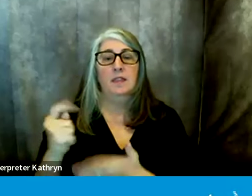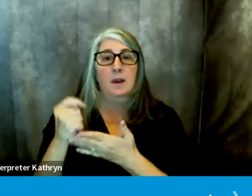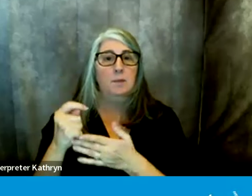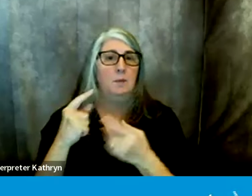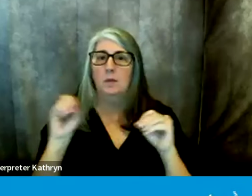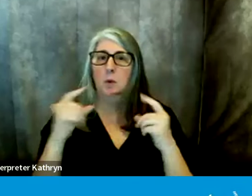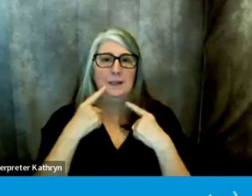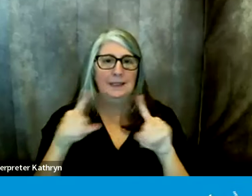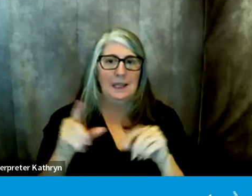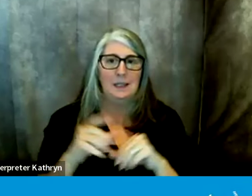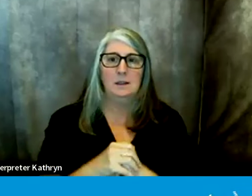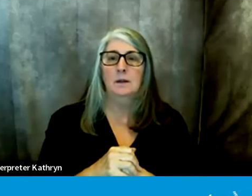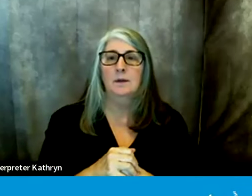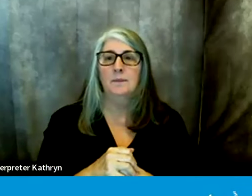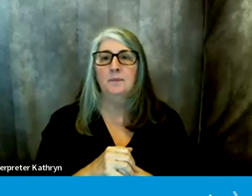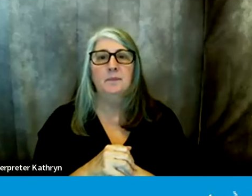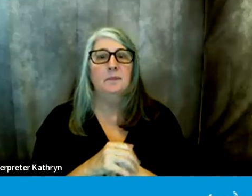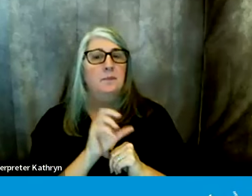Voluntary voiding is the next goal